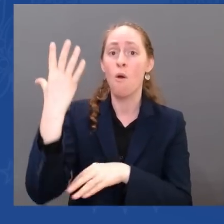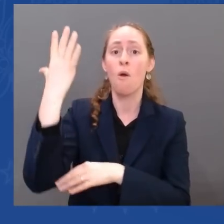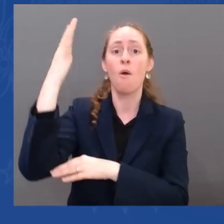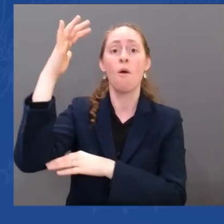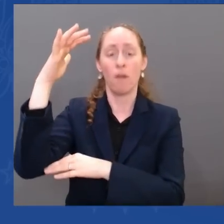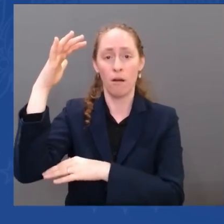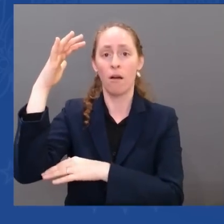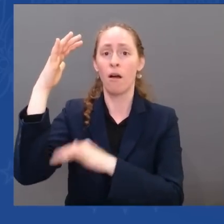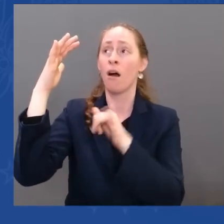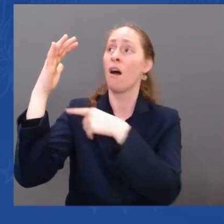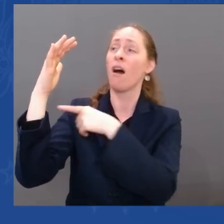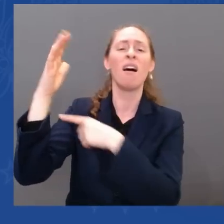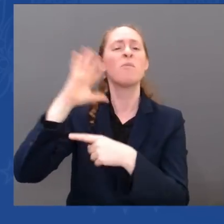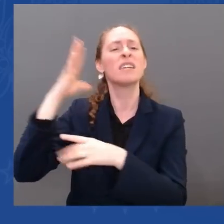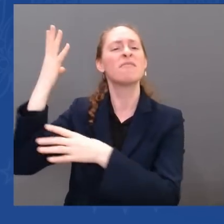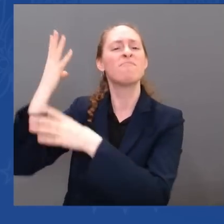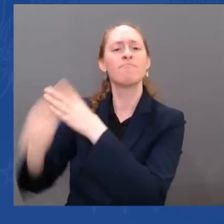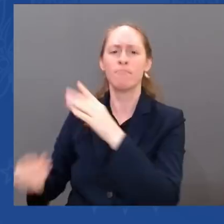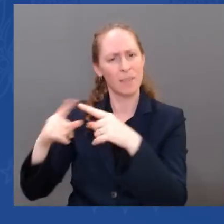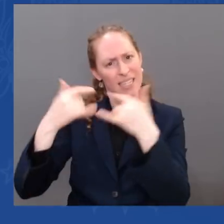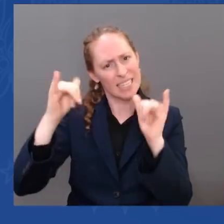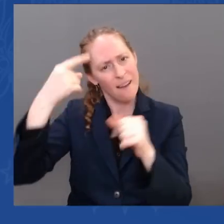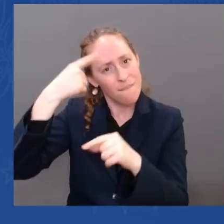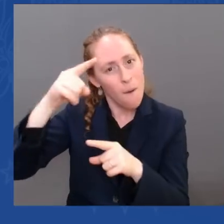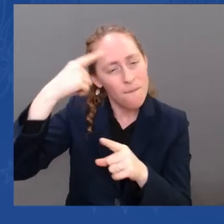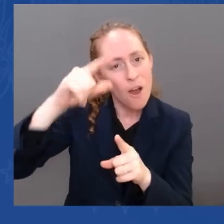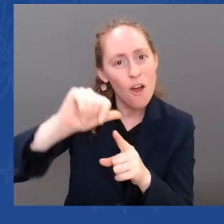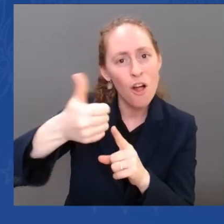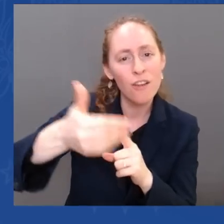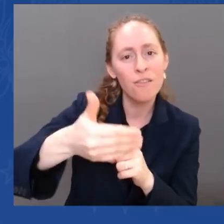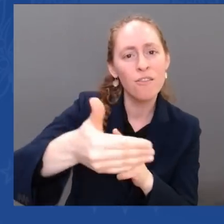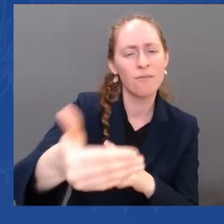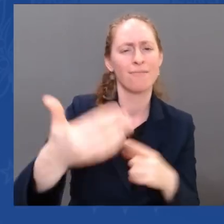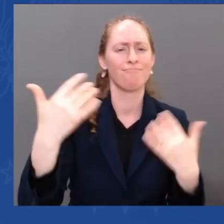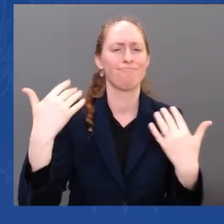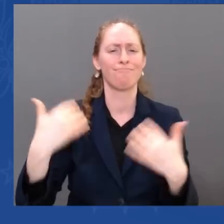the legacy of Greece touches every corner of our culture.